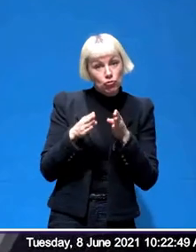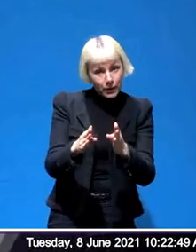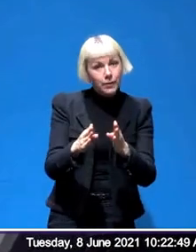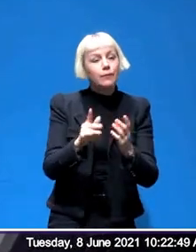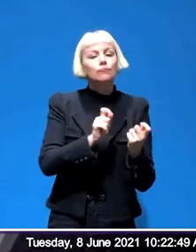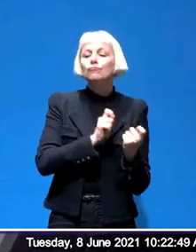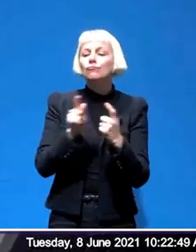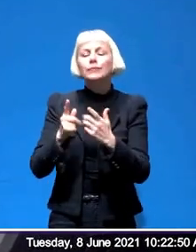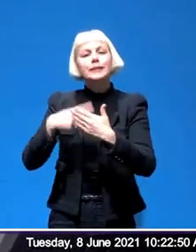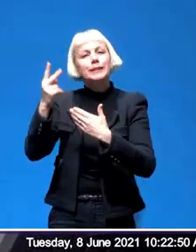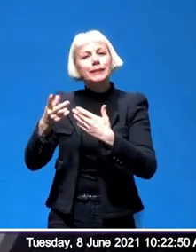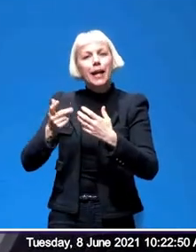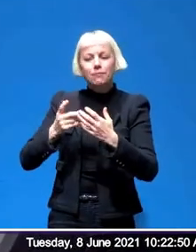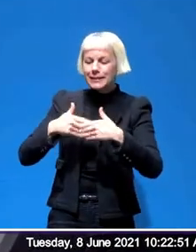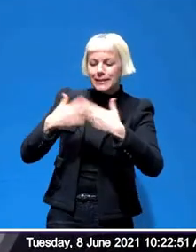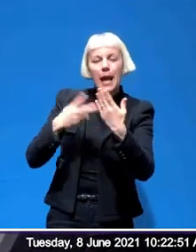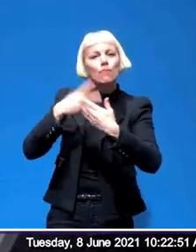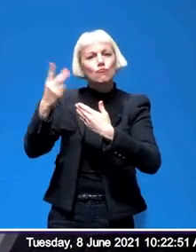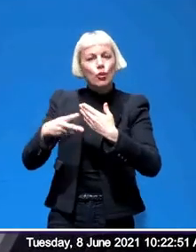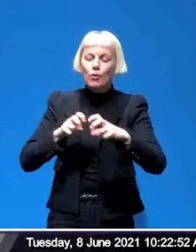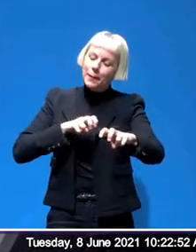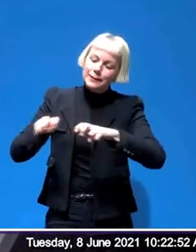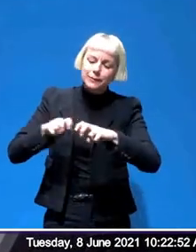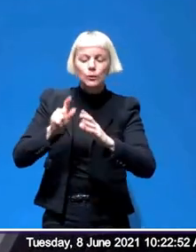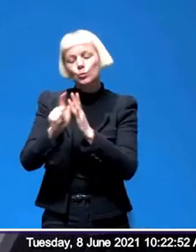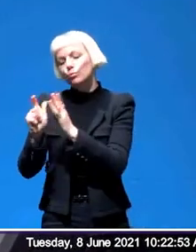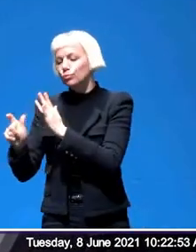on off-site services known as day options during the week.